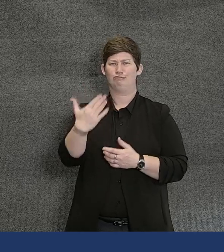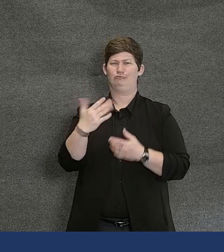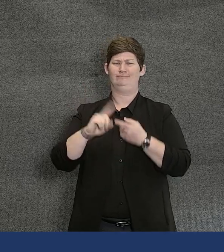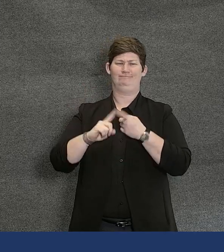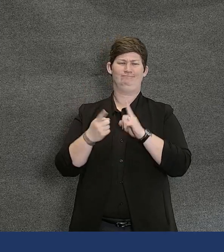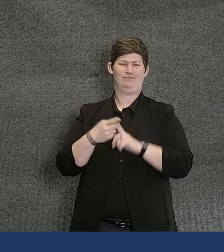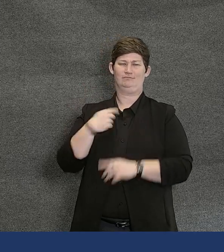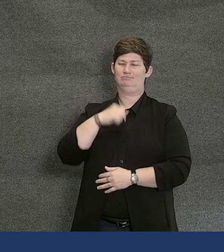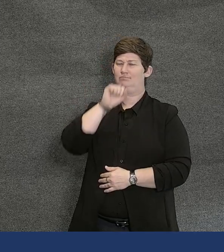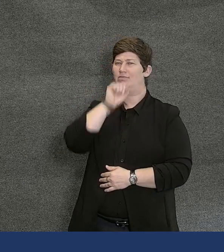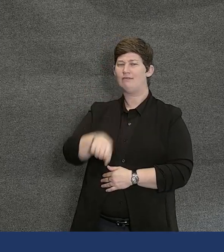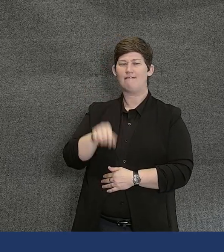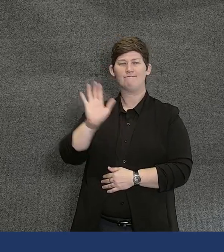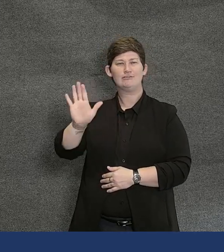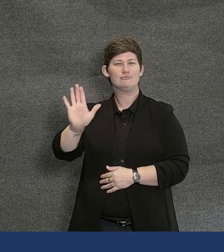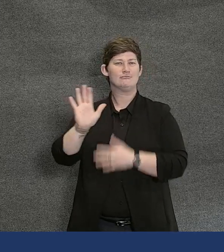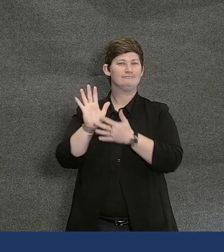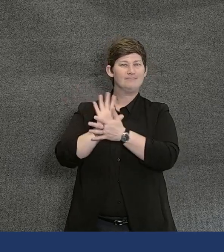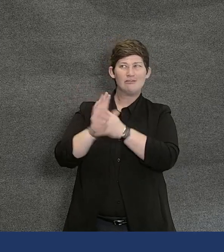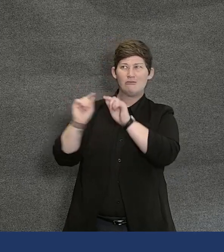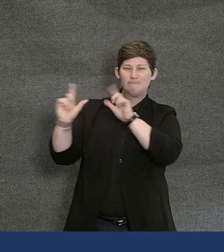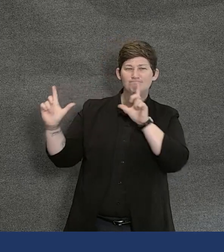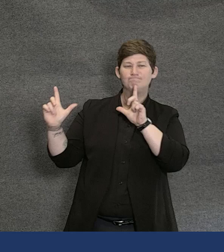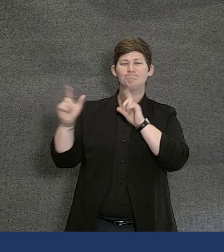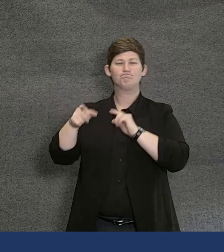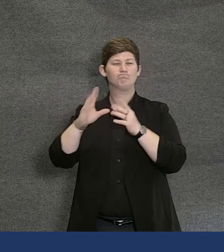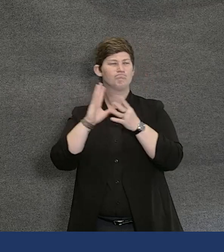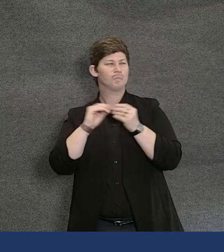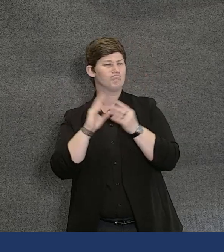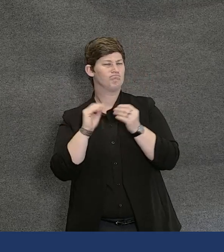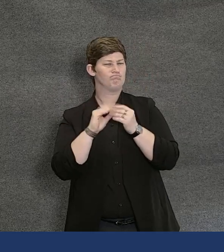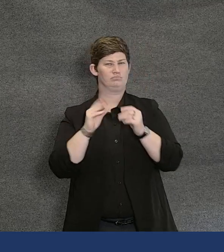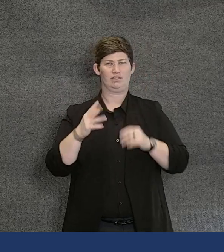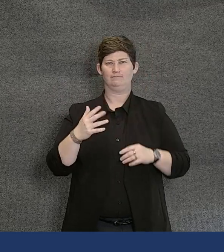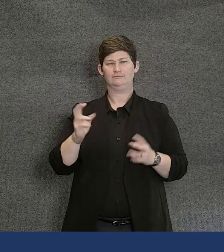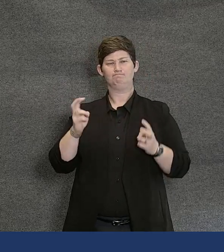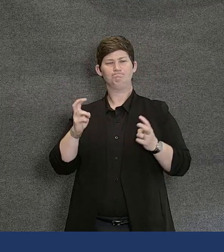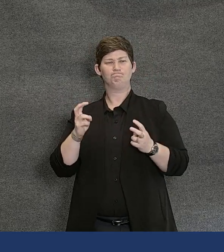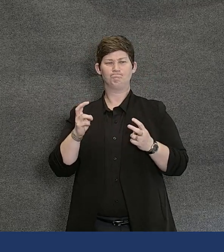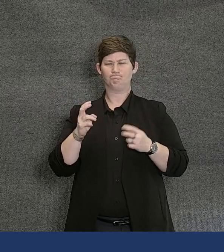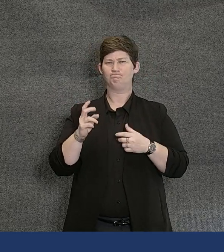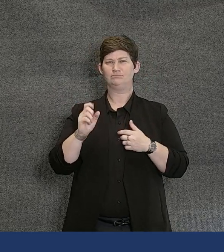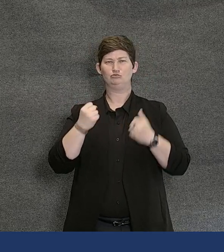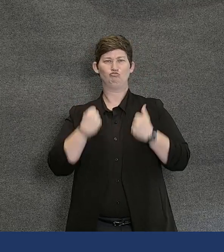and I loved the line where she said, I have a strong thumb and a strong voice or a loud voice,